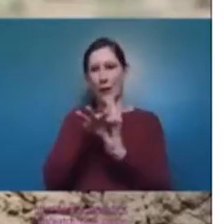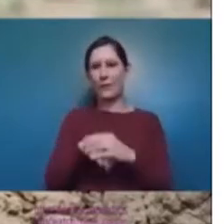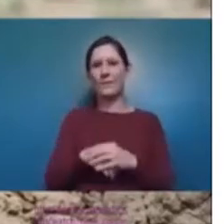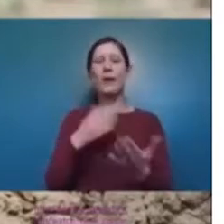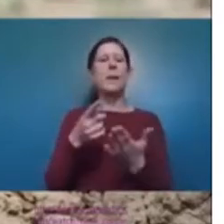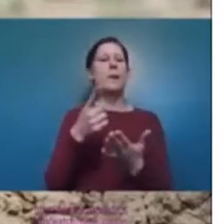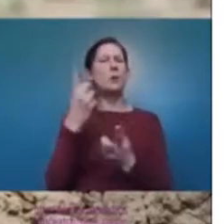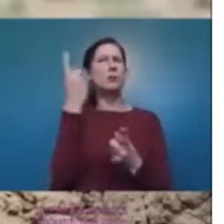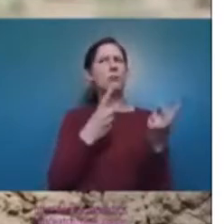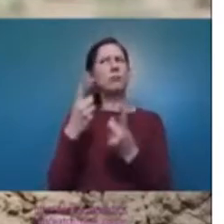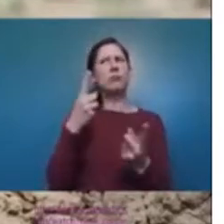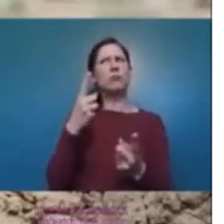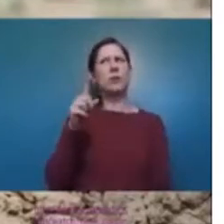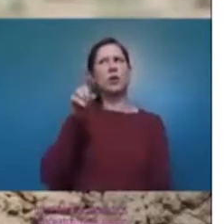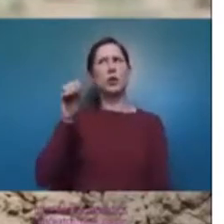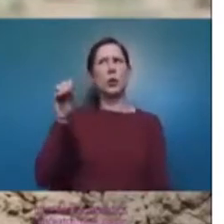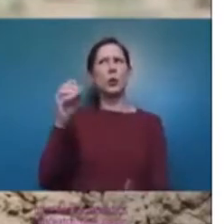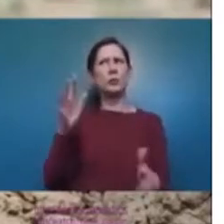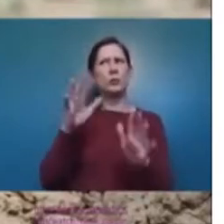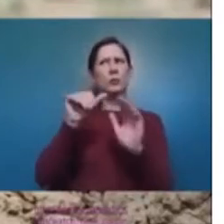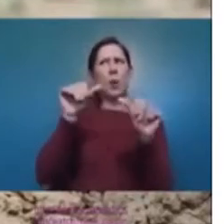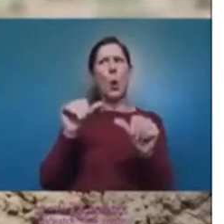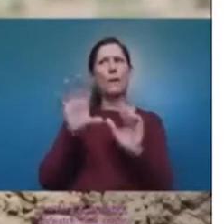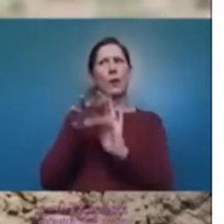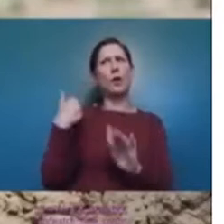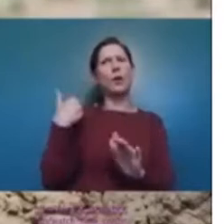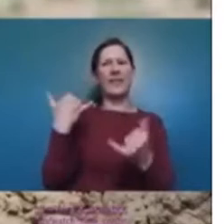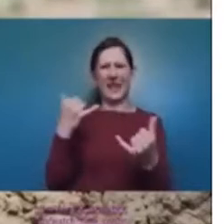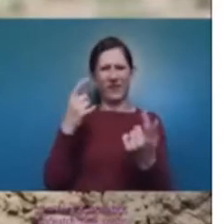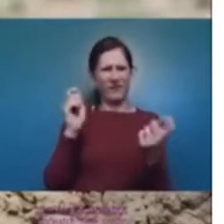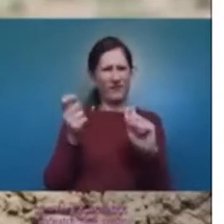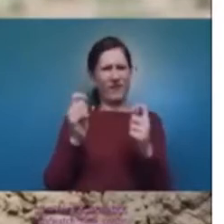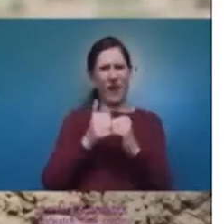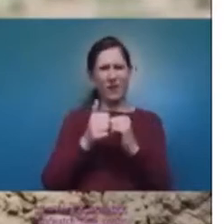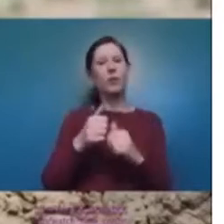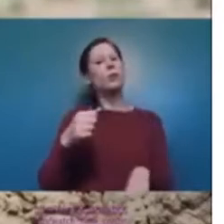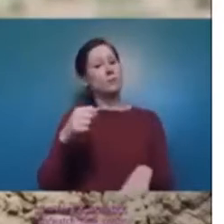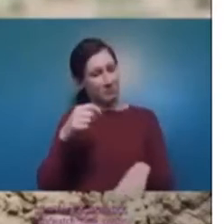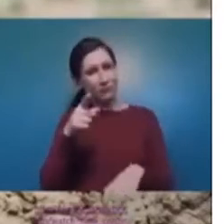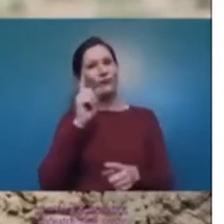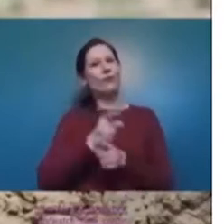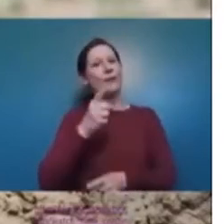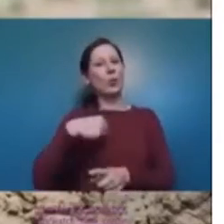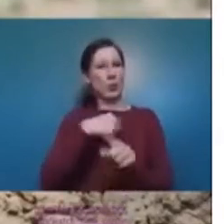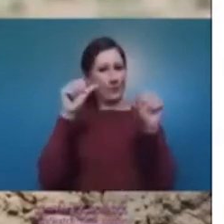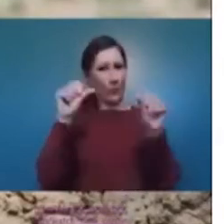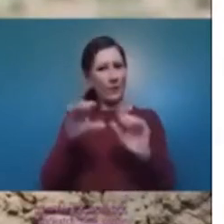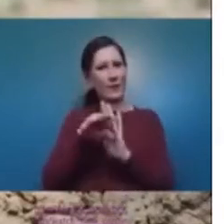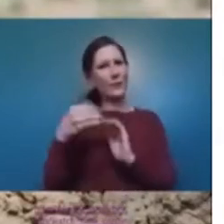thinking, well the Zoo posted video before. How is this different? I have to say you're right. we certainly did. The